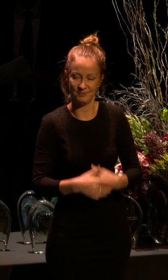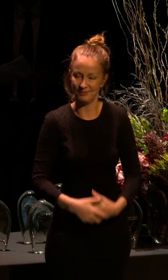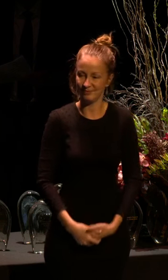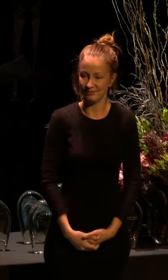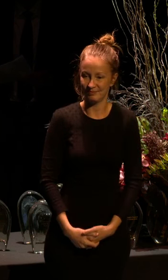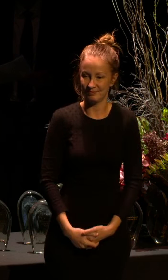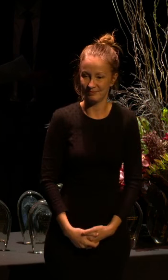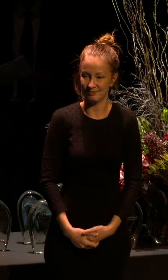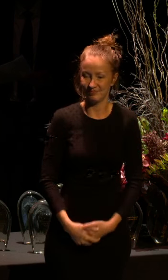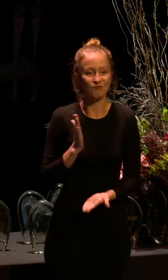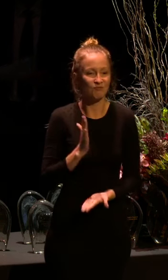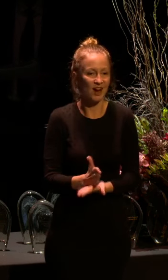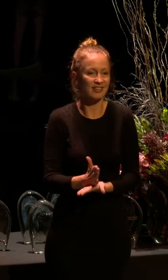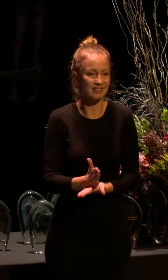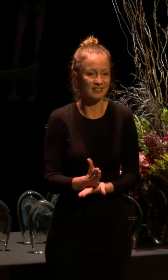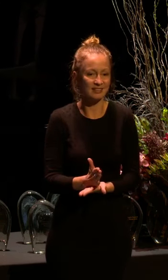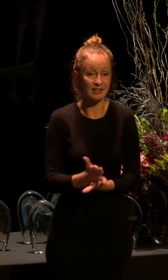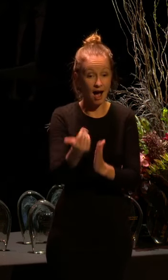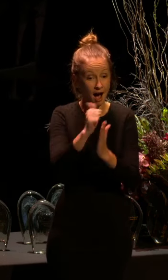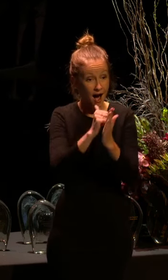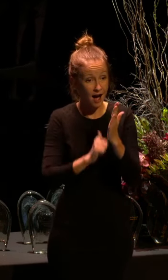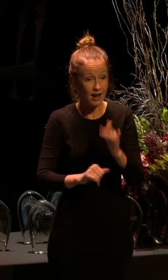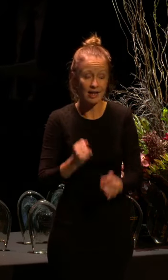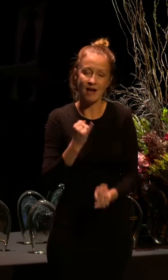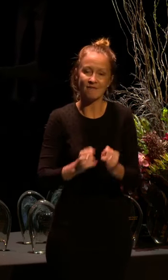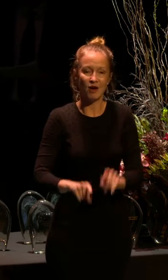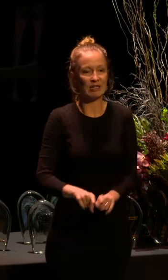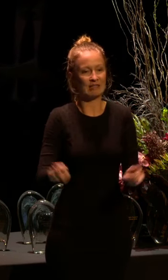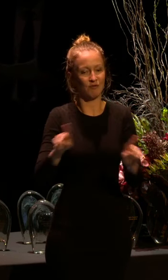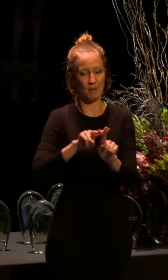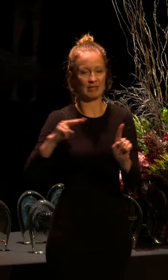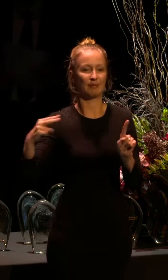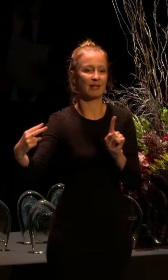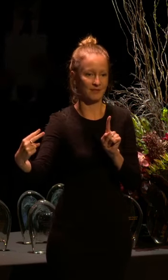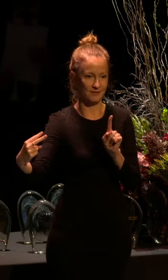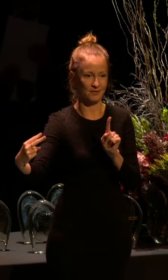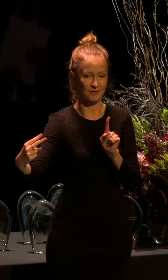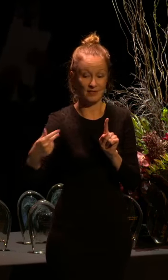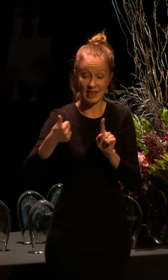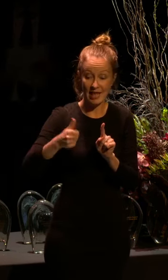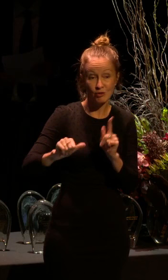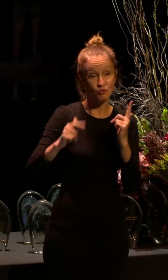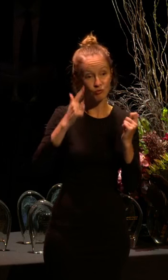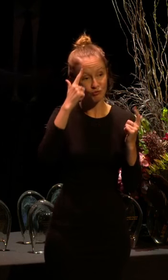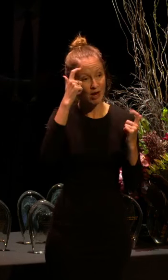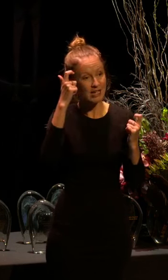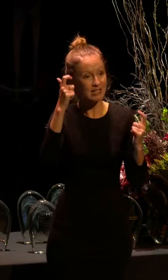Artists have a distinct and different view of the world and use their creativity to present their distinctive view.